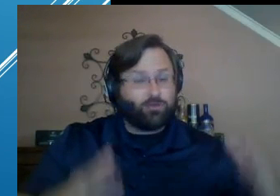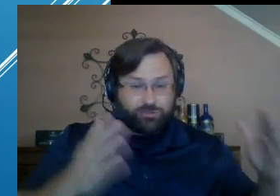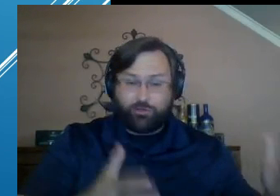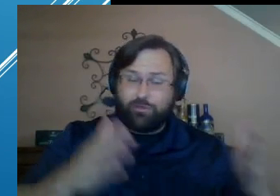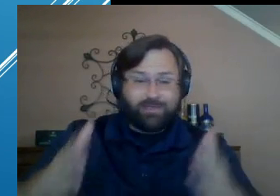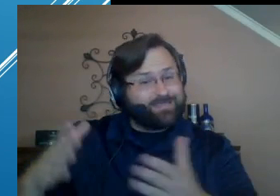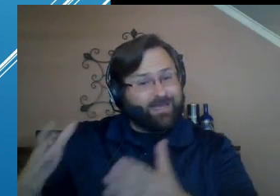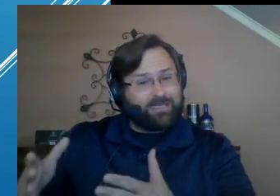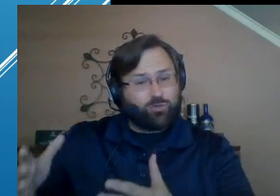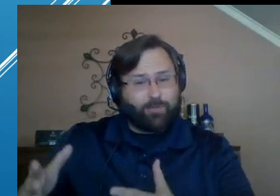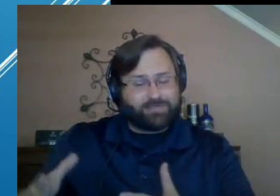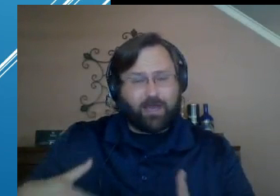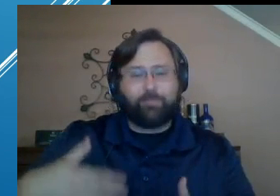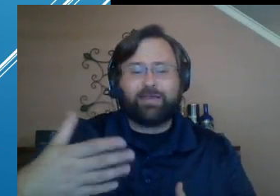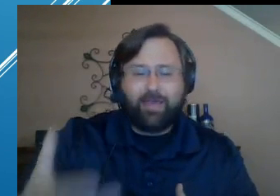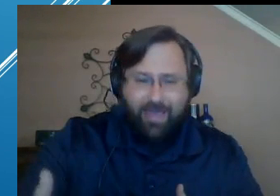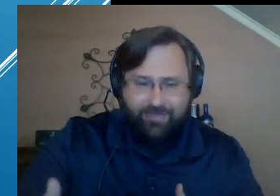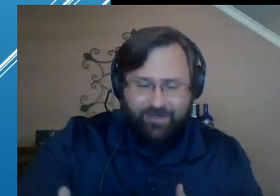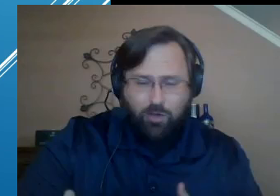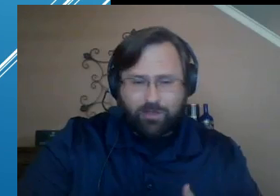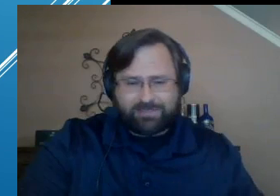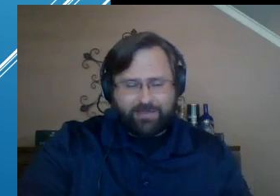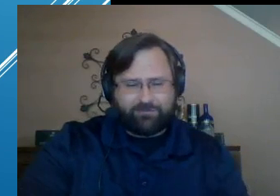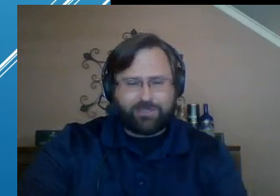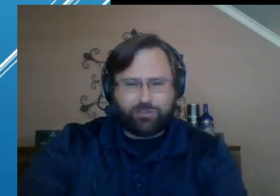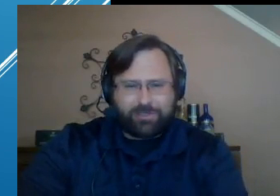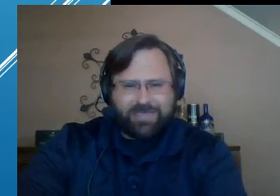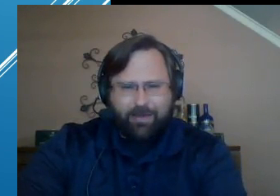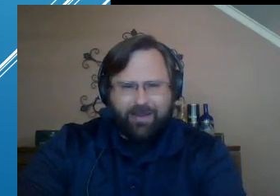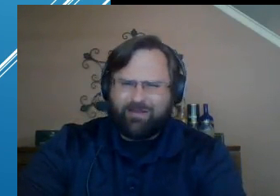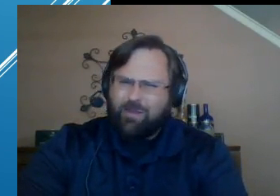so you set each one up as a topic and then go on to say the information you want to say about it